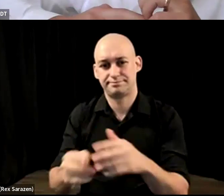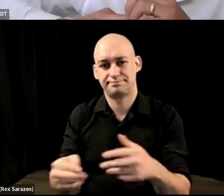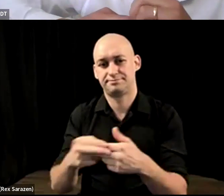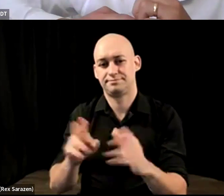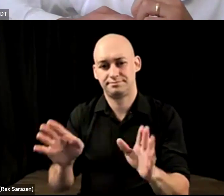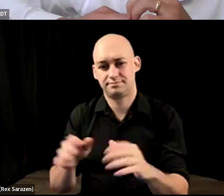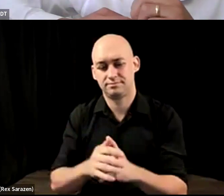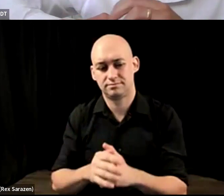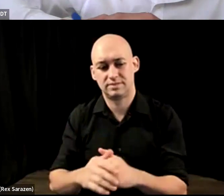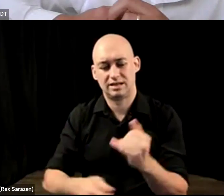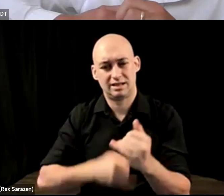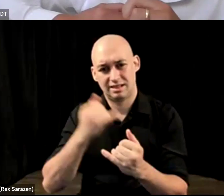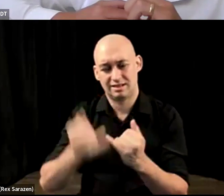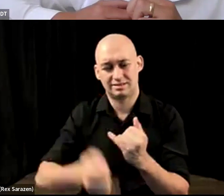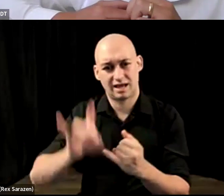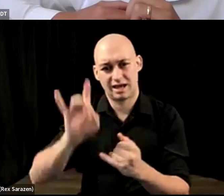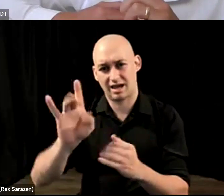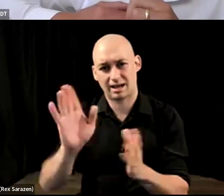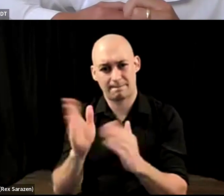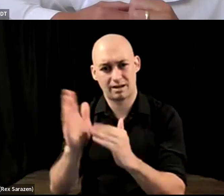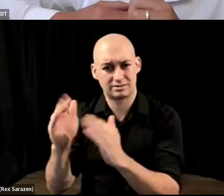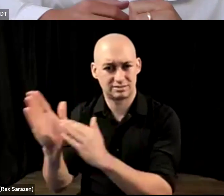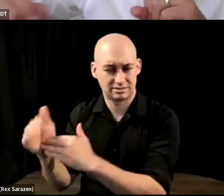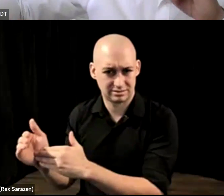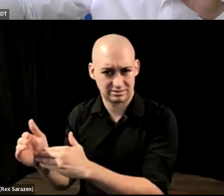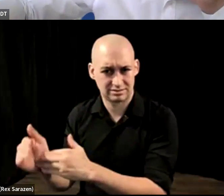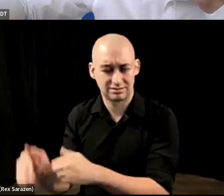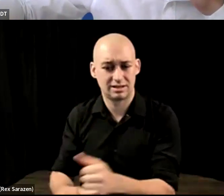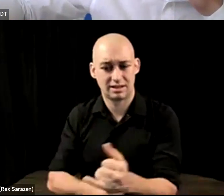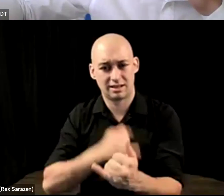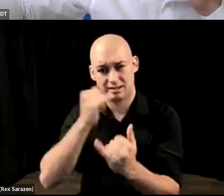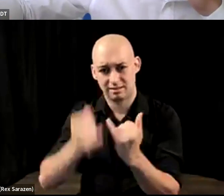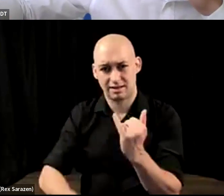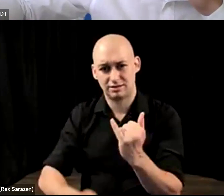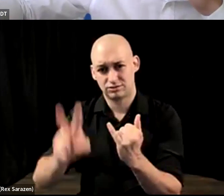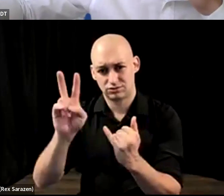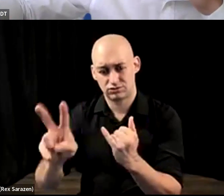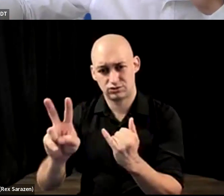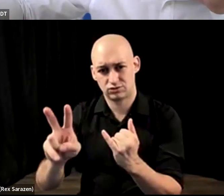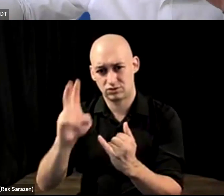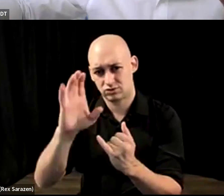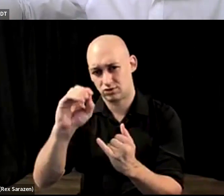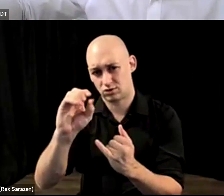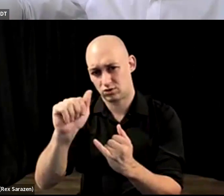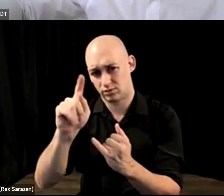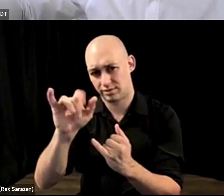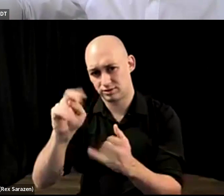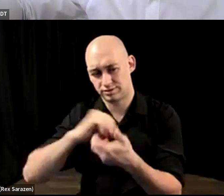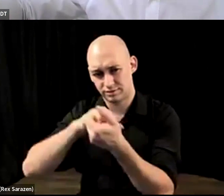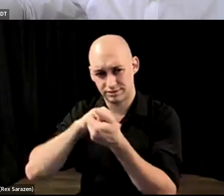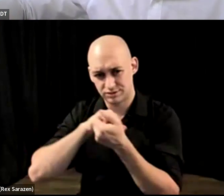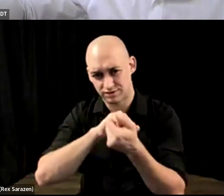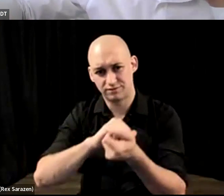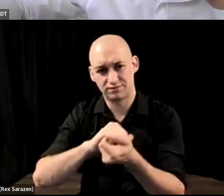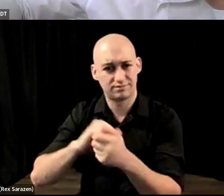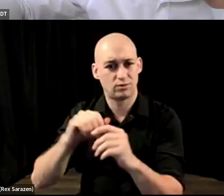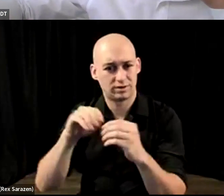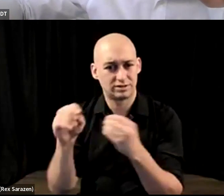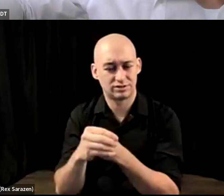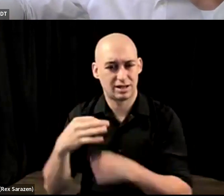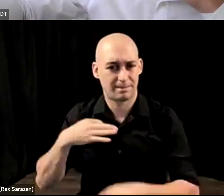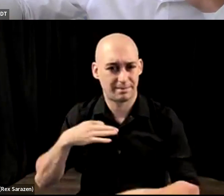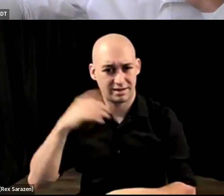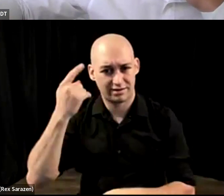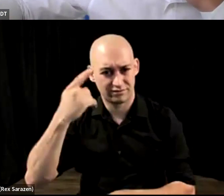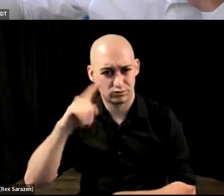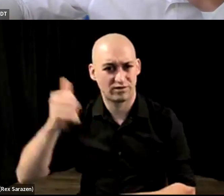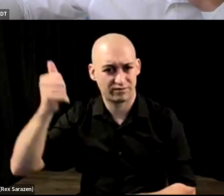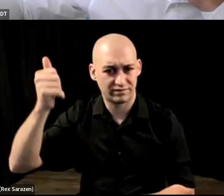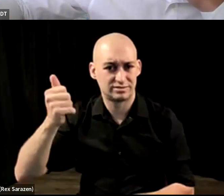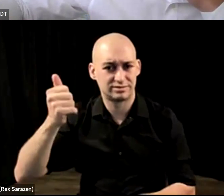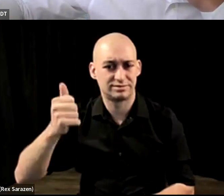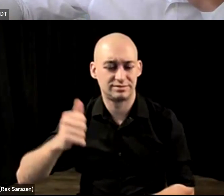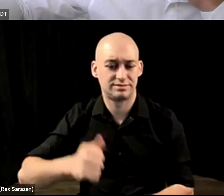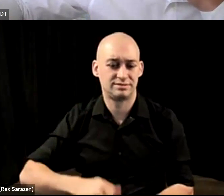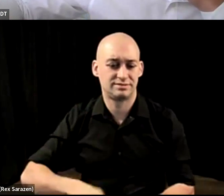8 boxes, the last 2 were coalitions of entities applying for funds and given the need in the state